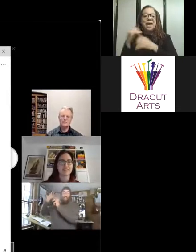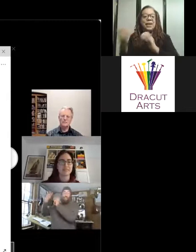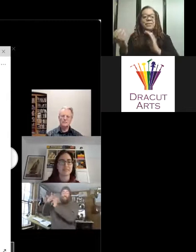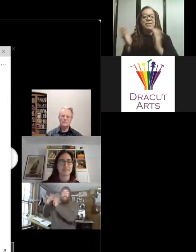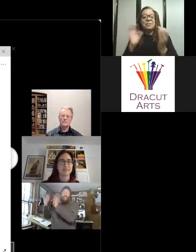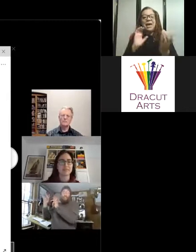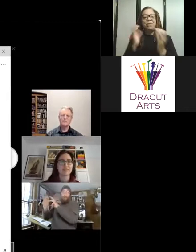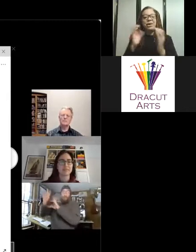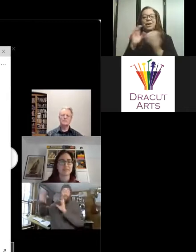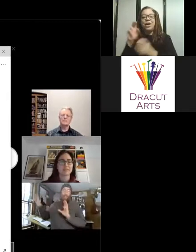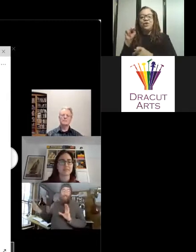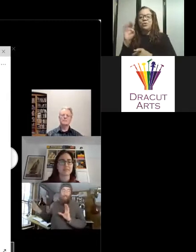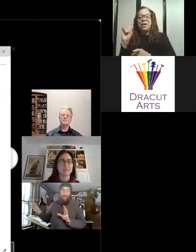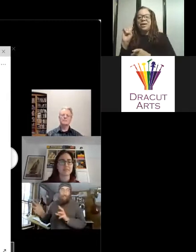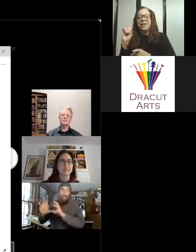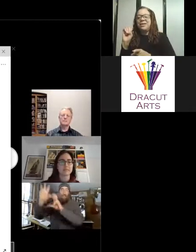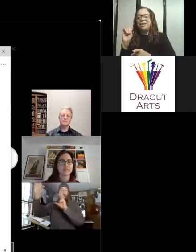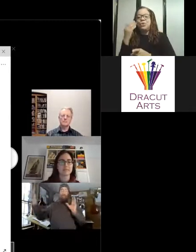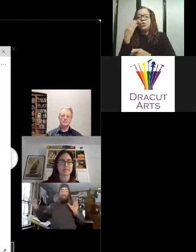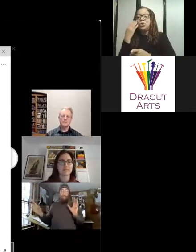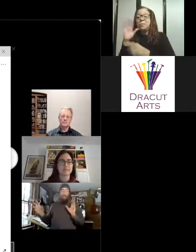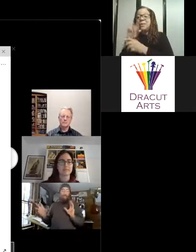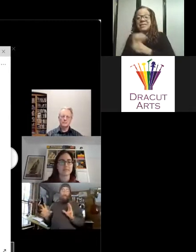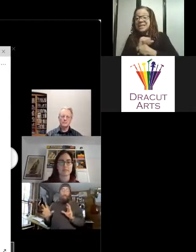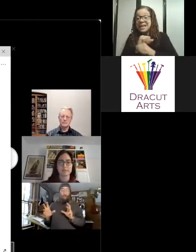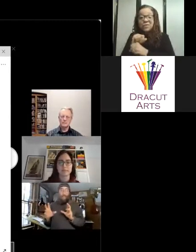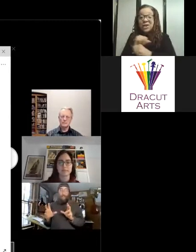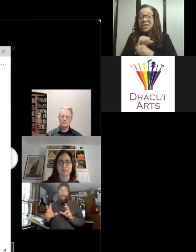New England Yankee who knows nothing of slavery, and knows very little of the world